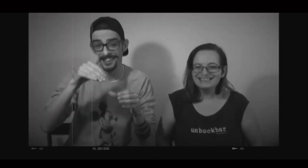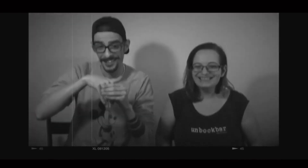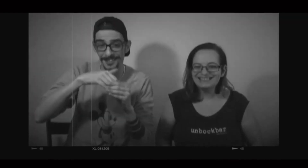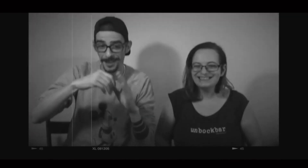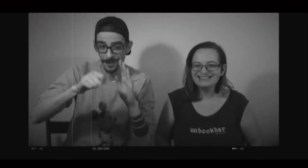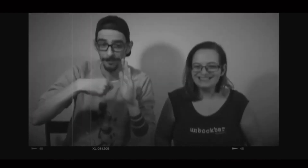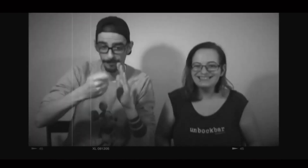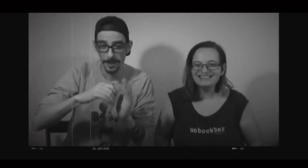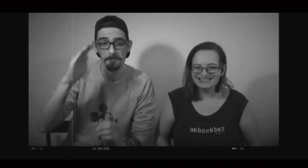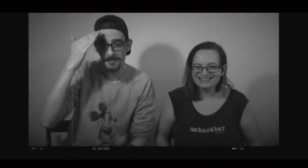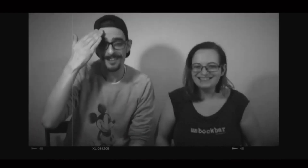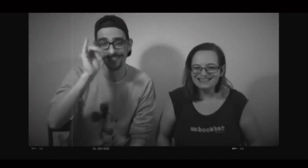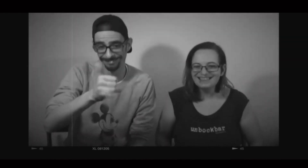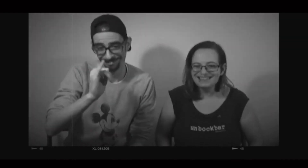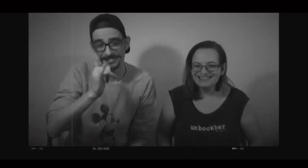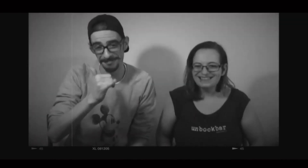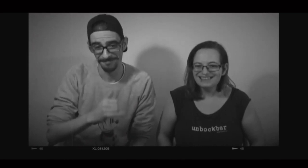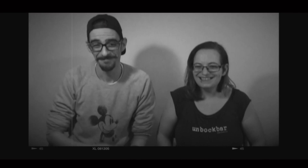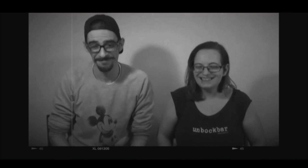Yes, I have seen it already.